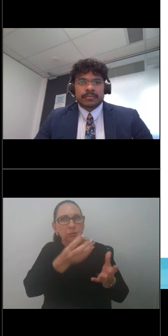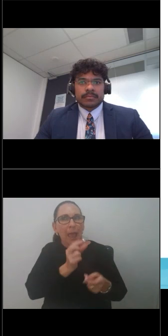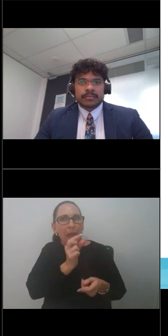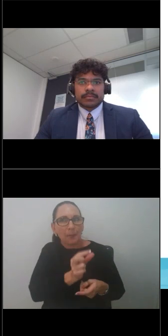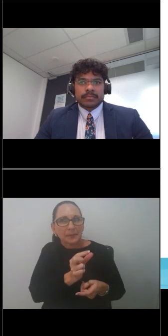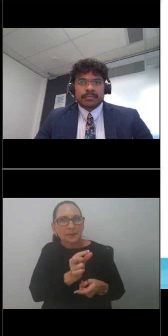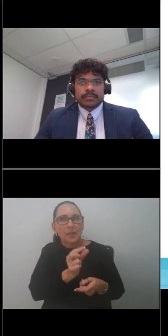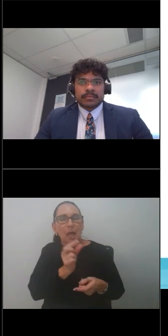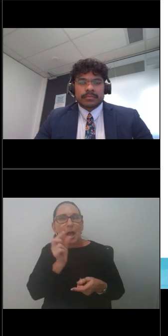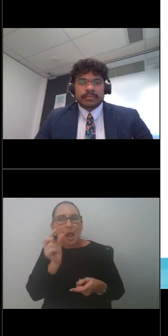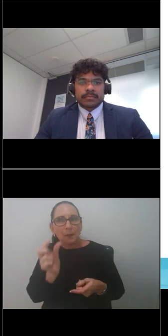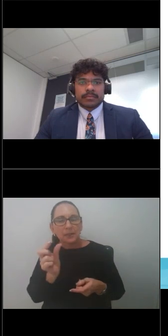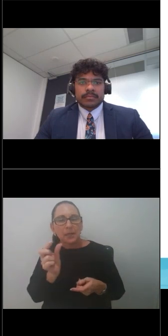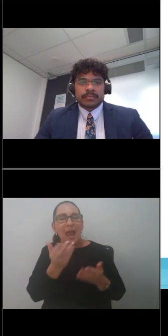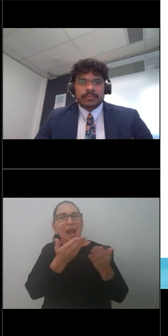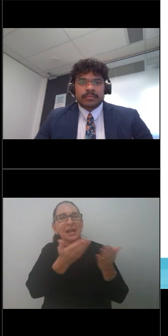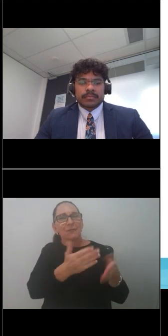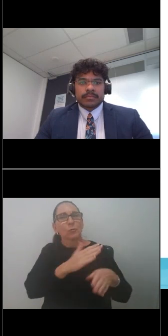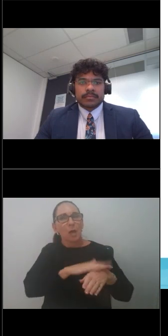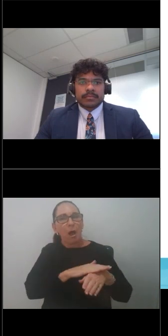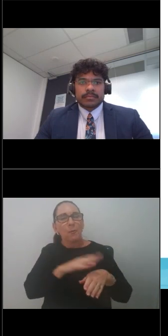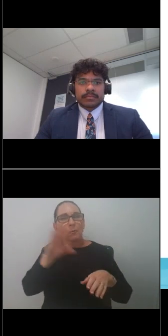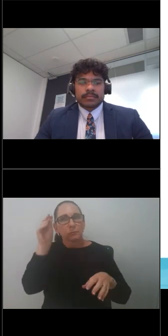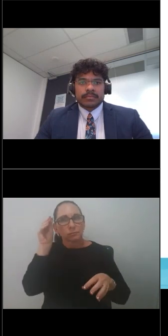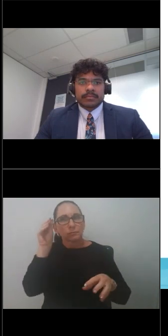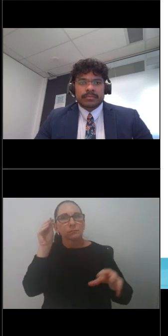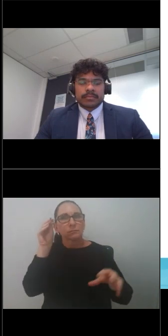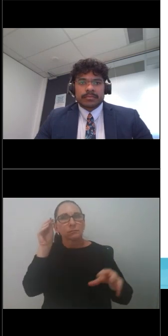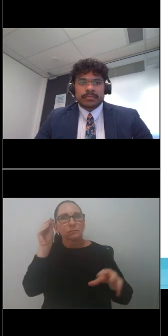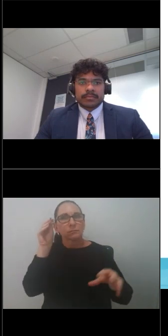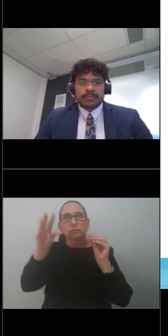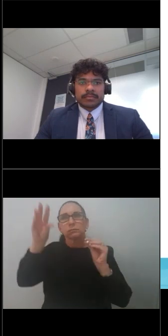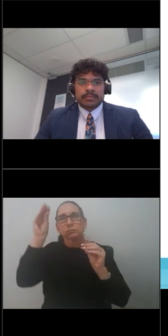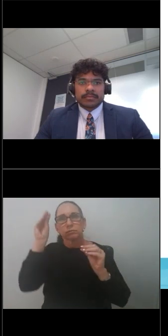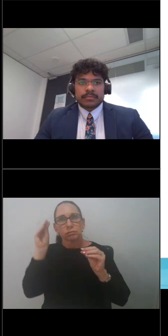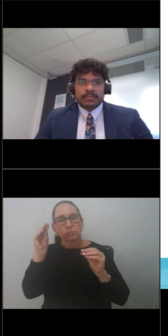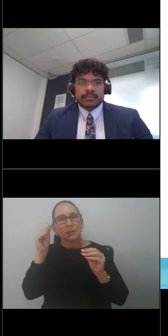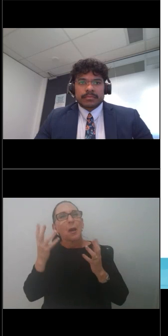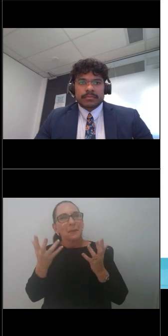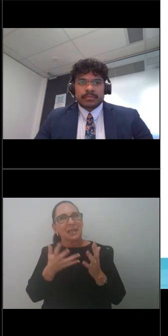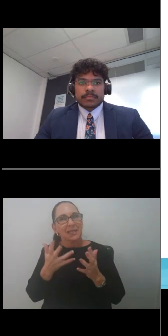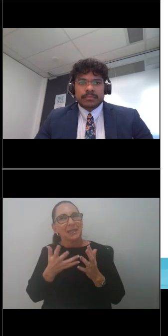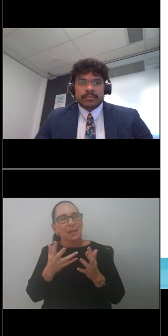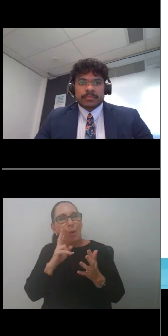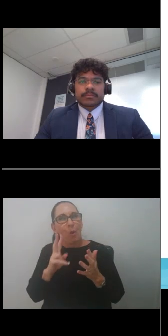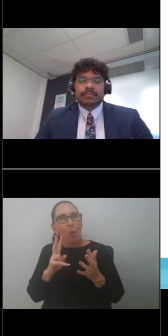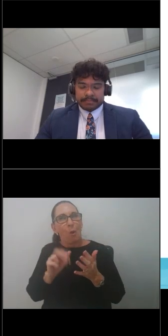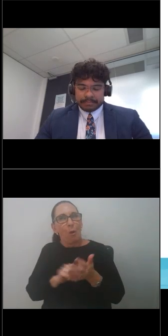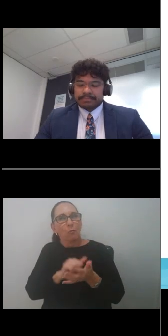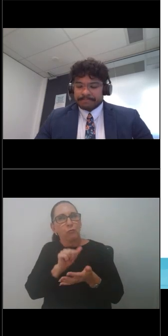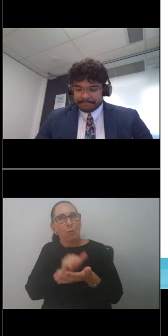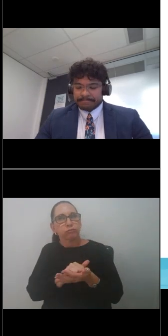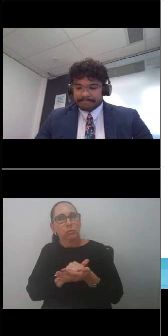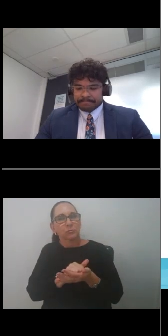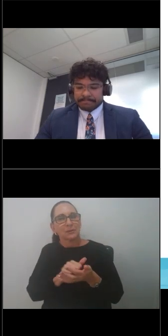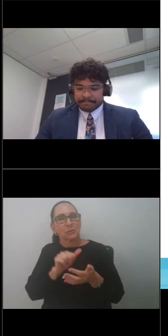it to then make really appropriate decisions on how they want to move forward would you say that